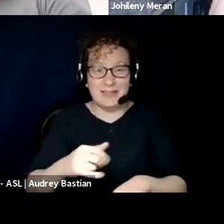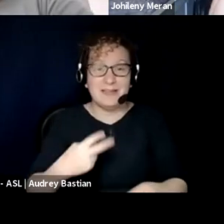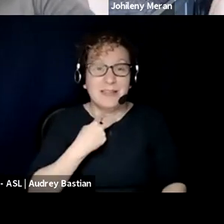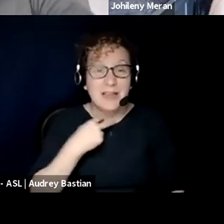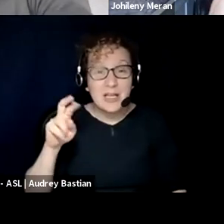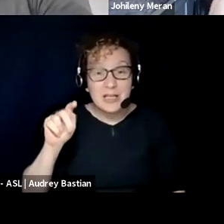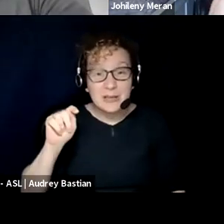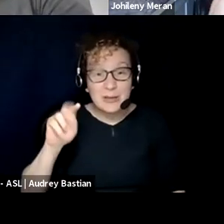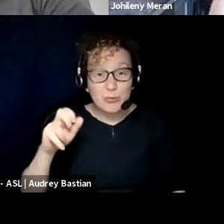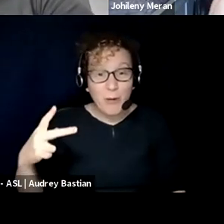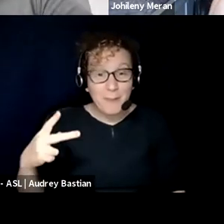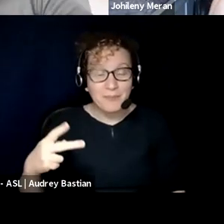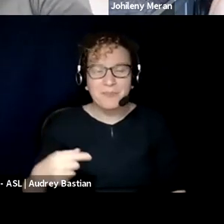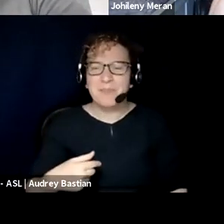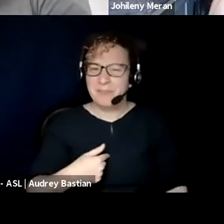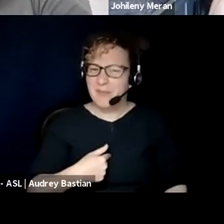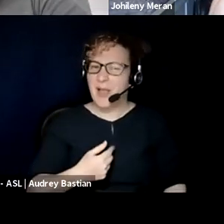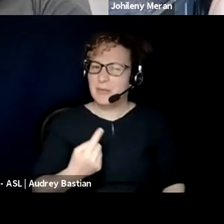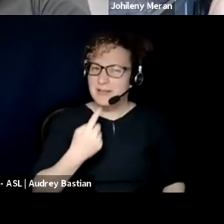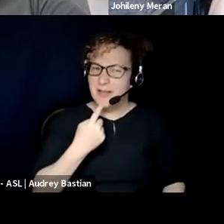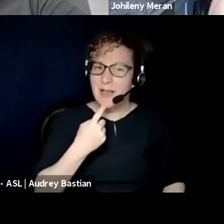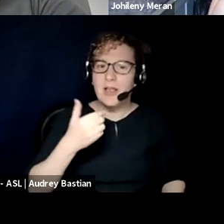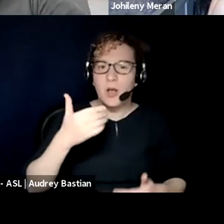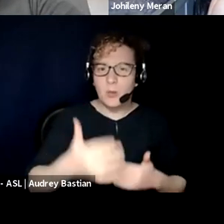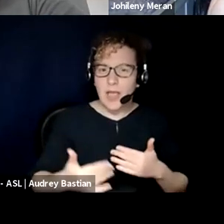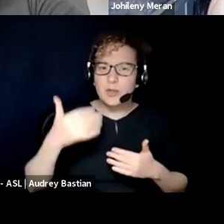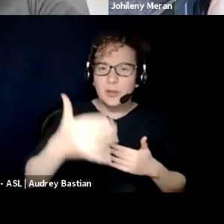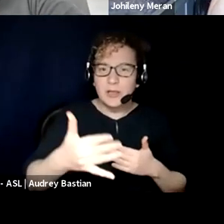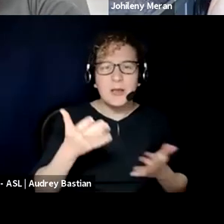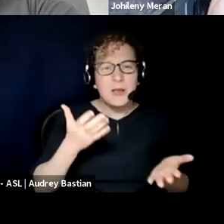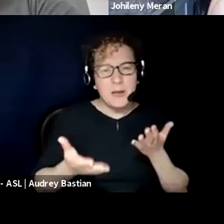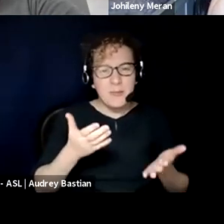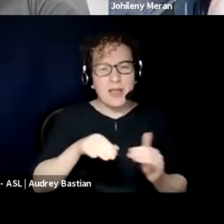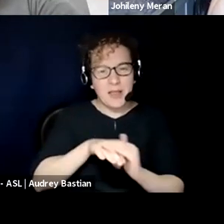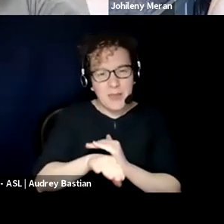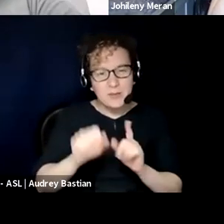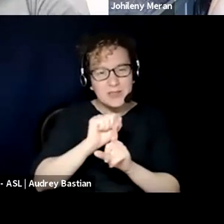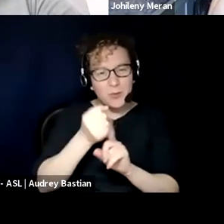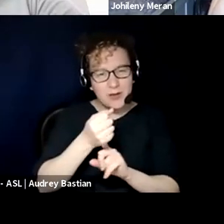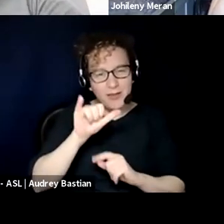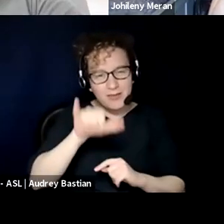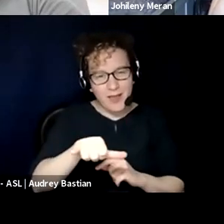Is a trap. I would say occasionally you might come into the situation like that where people